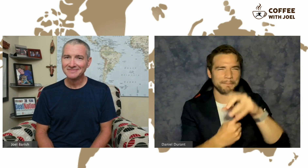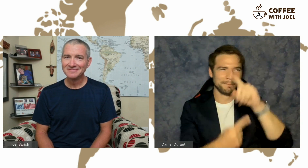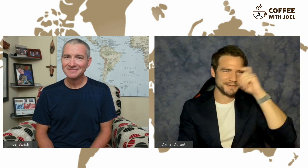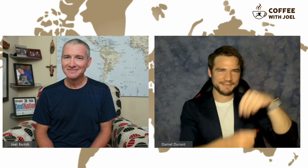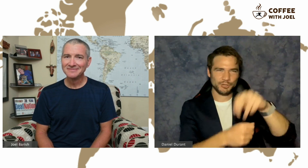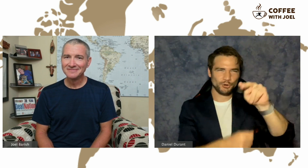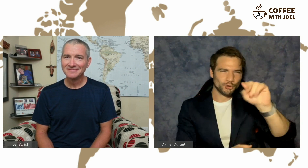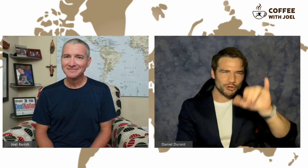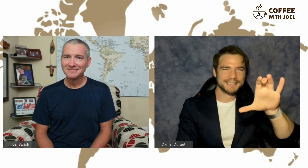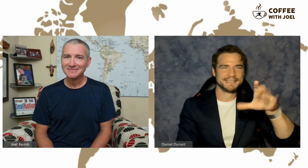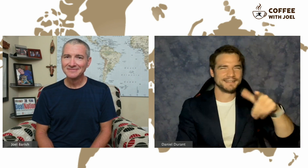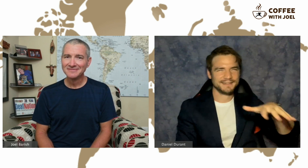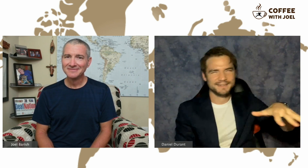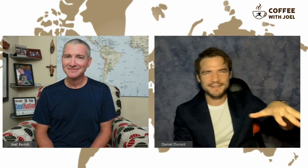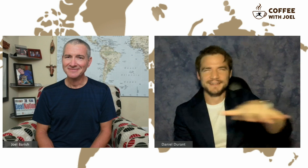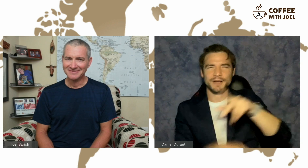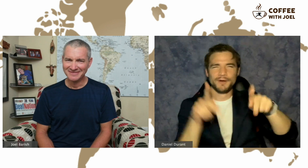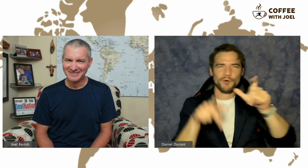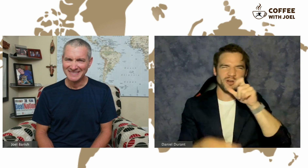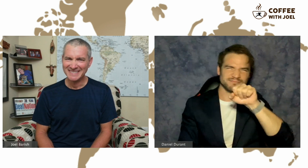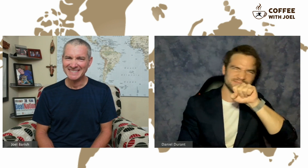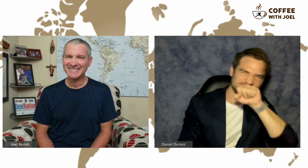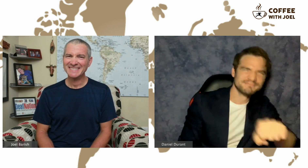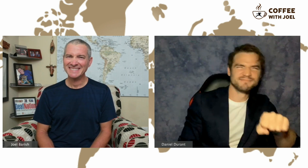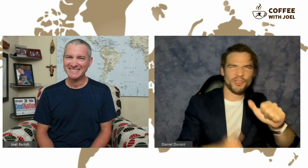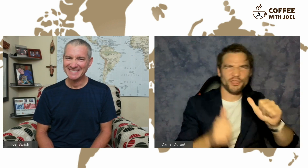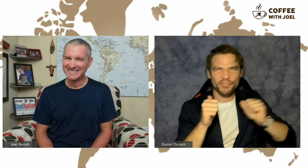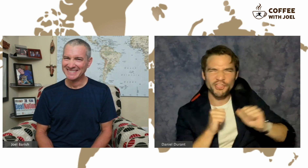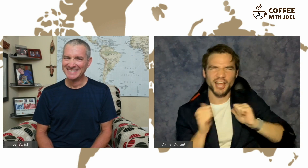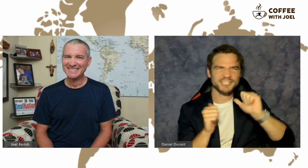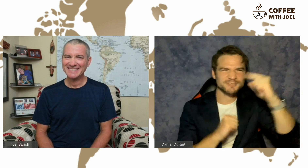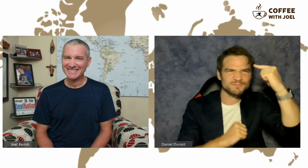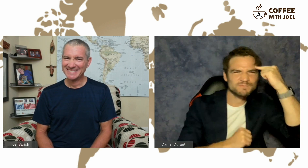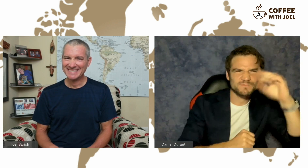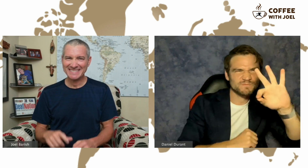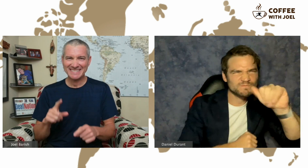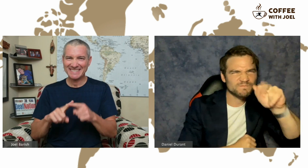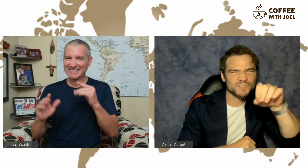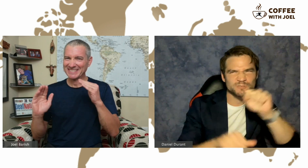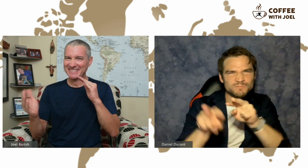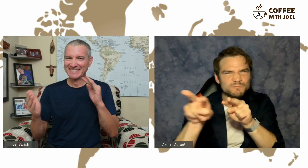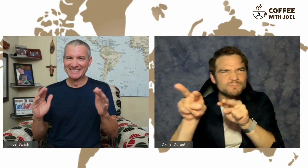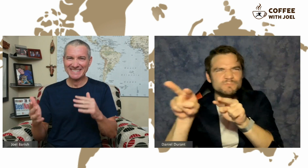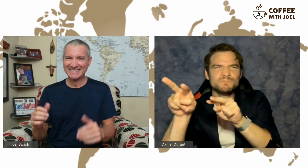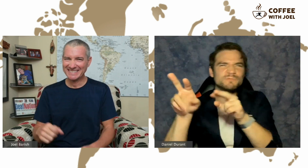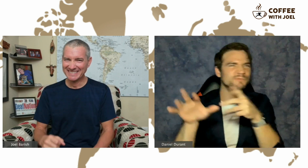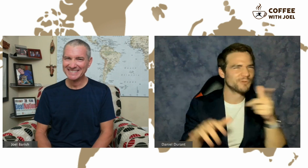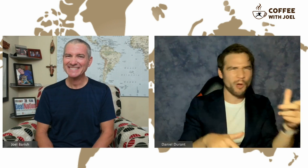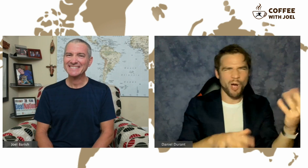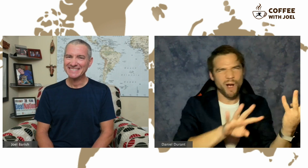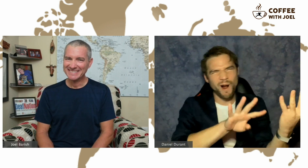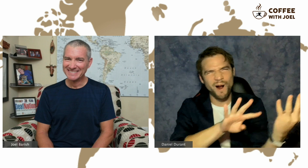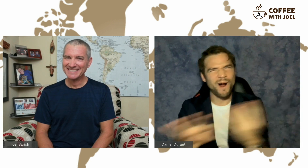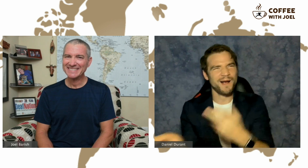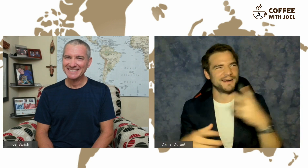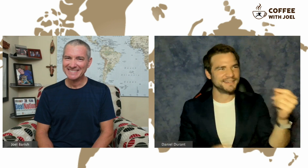it was really the best because it was in New York City around people who love theatre and are diehard fans. You can’t compare it to anything else!